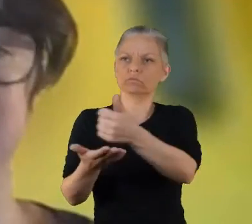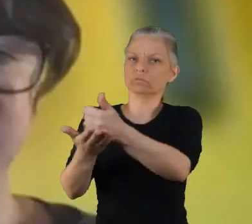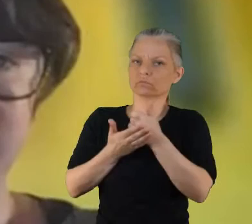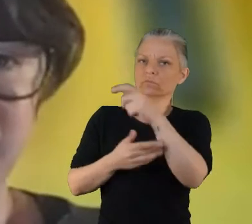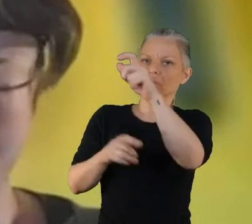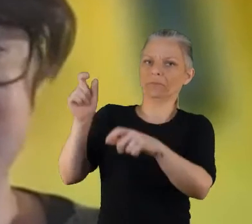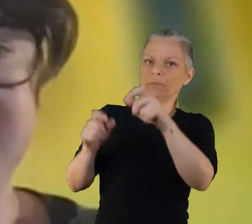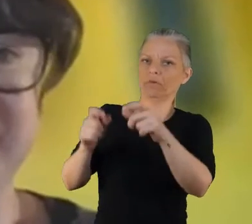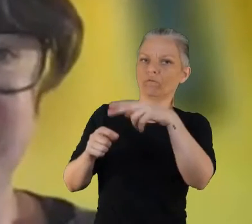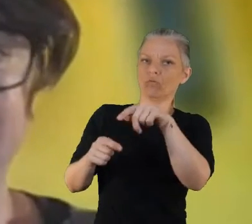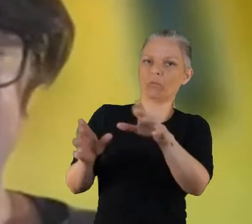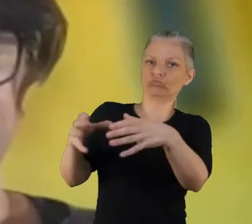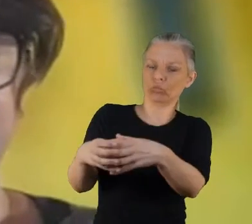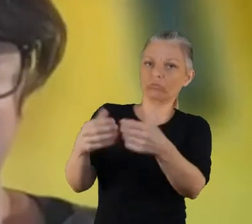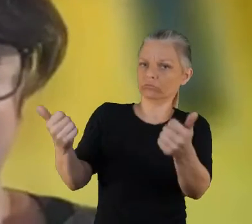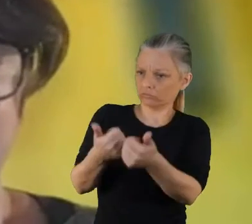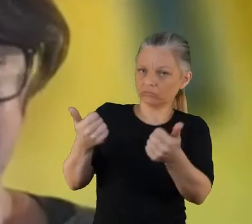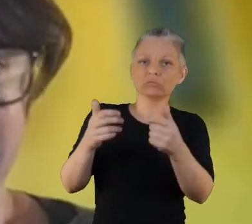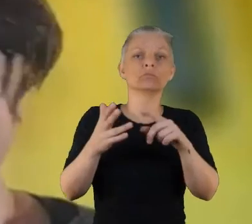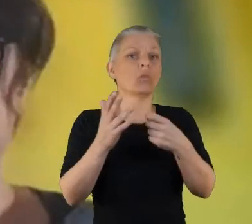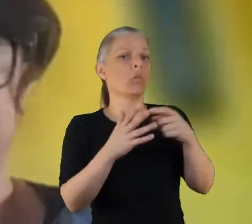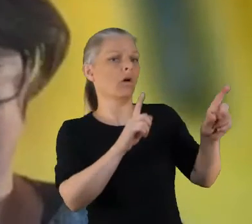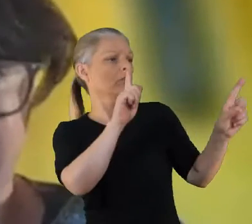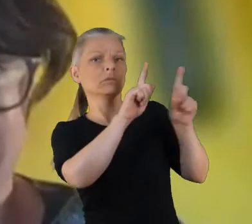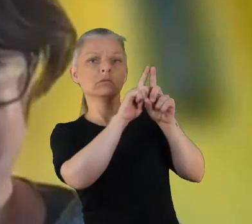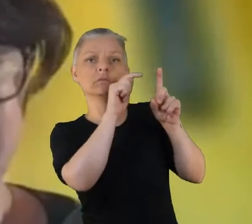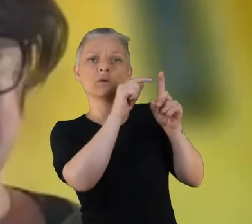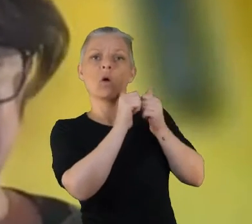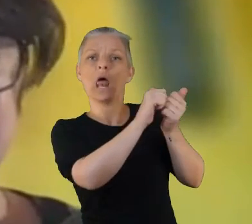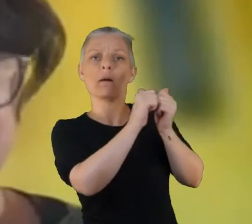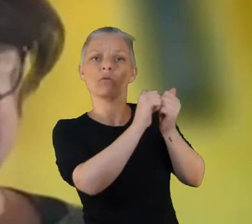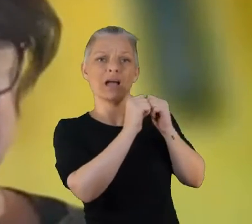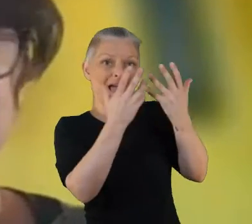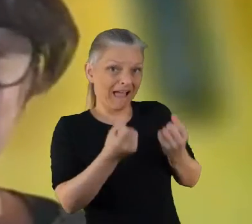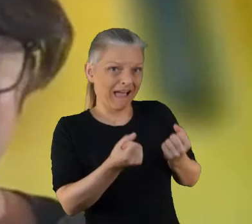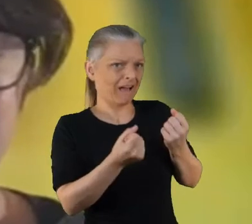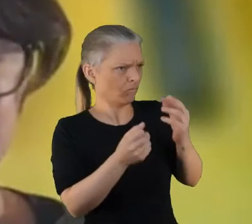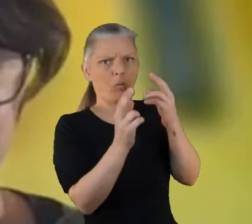There’s meant to be a mutuality to it. So it’s ok for you to also be getting some support from